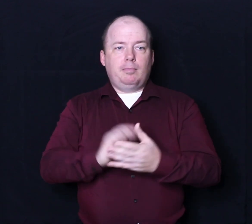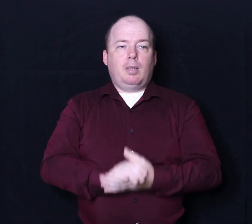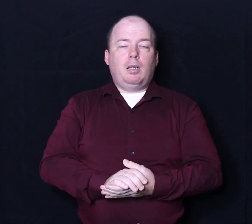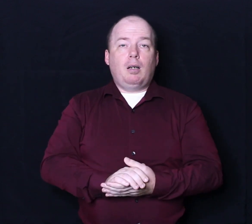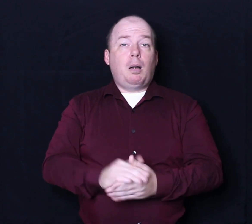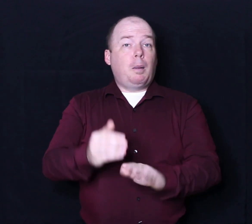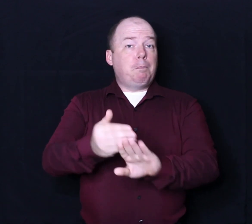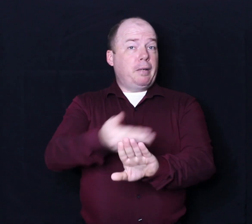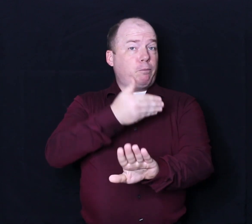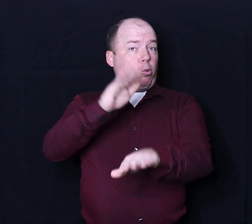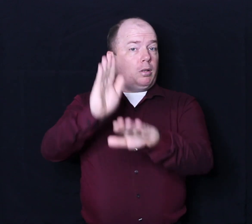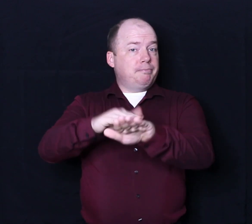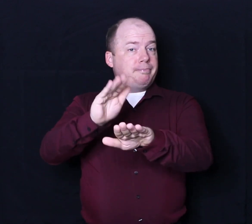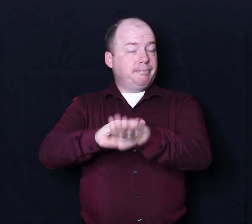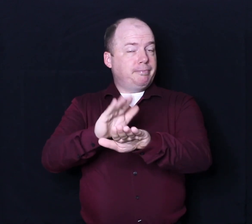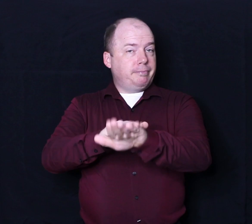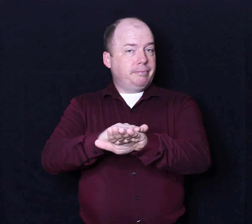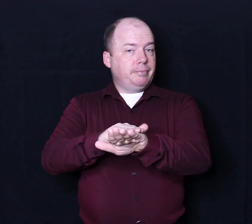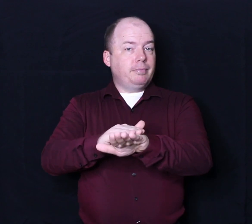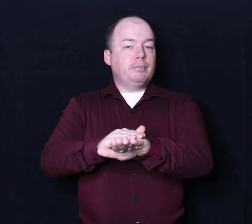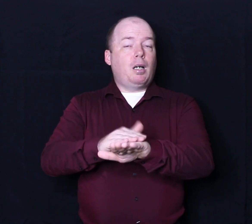that as a precaution,